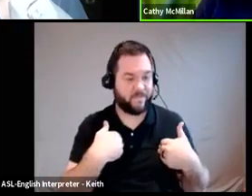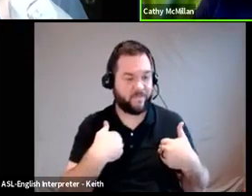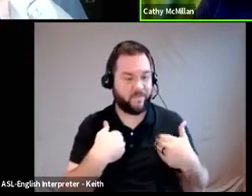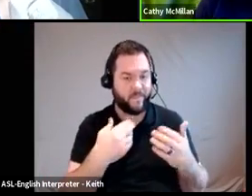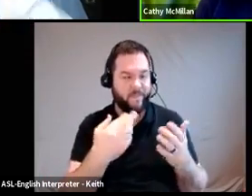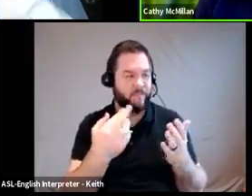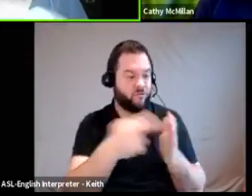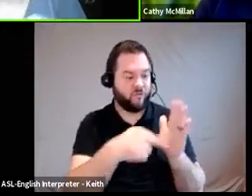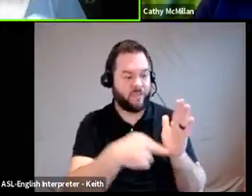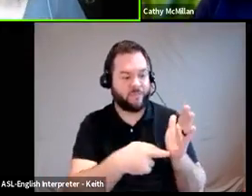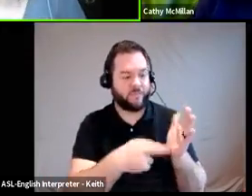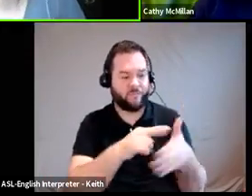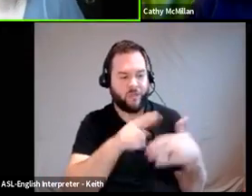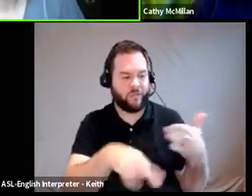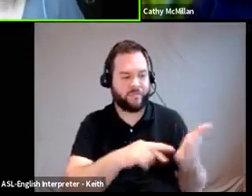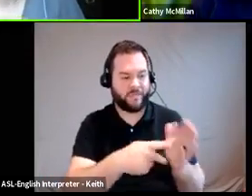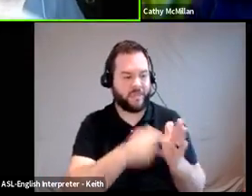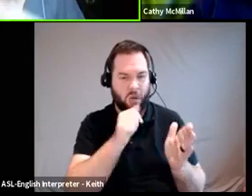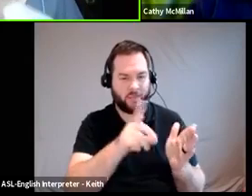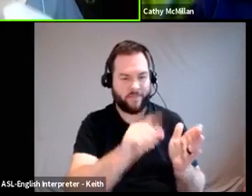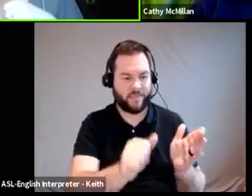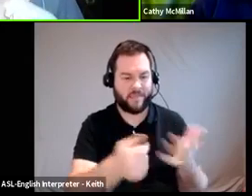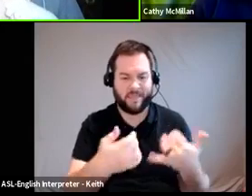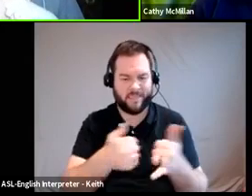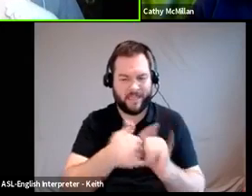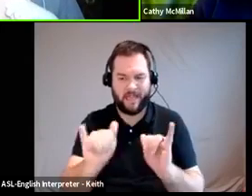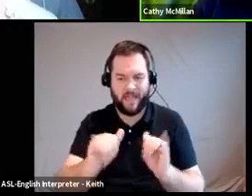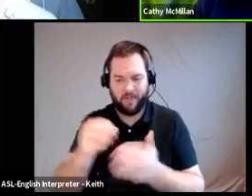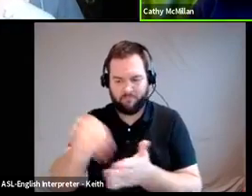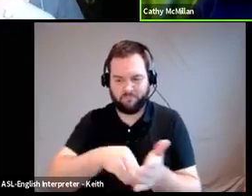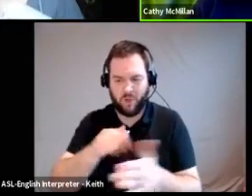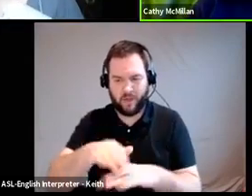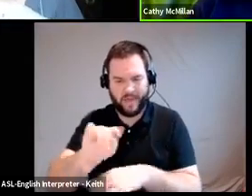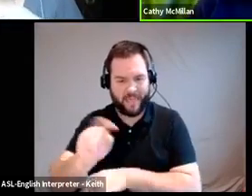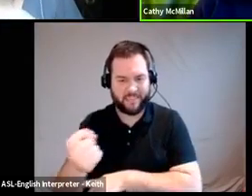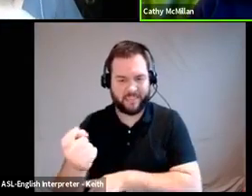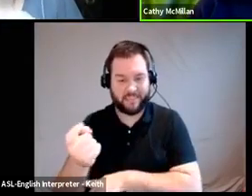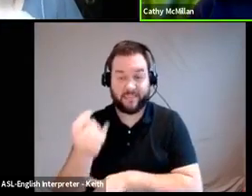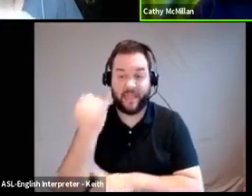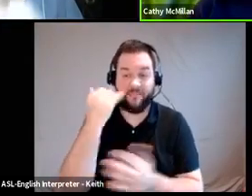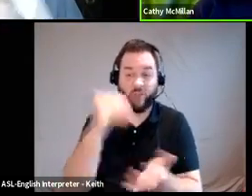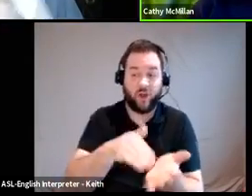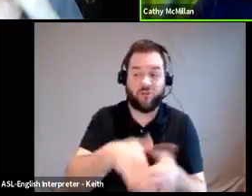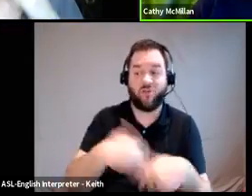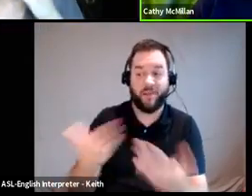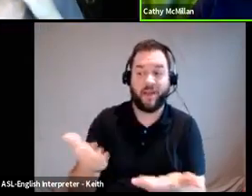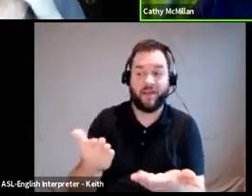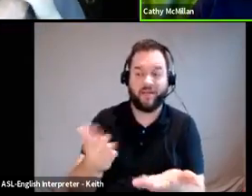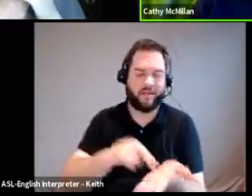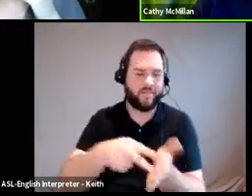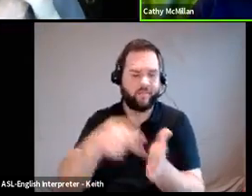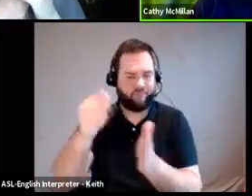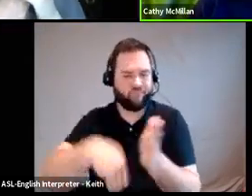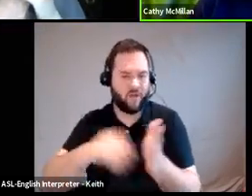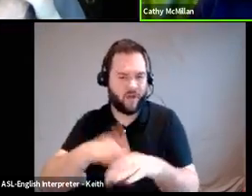u get a cycad, and it doesn't come back with a learning disability. though They'll claim it if I They'll claim it, if a doctor right They'll claim it, if a doctor